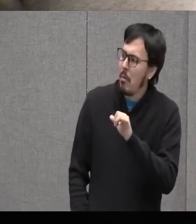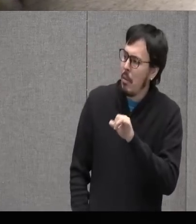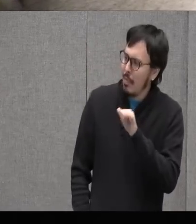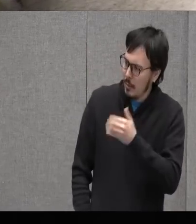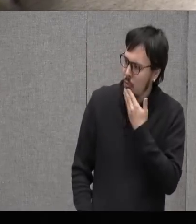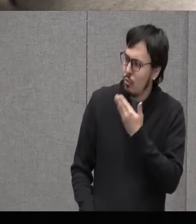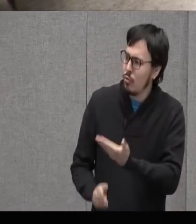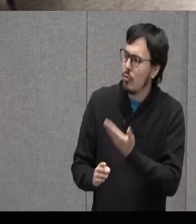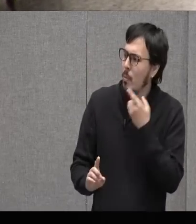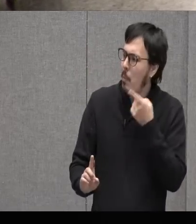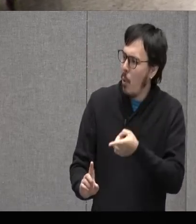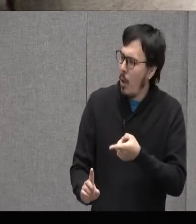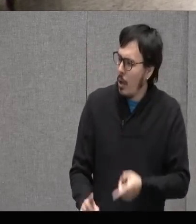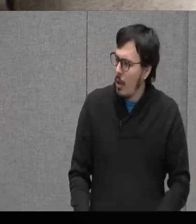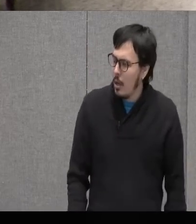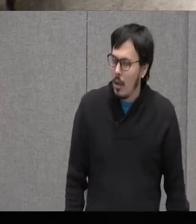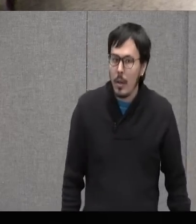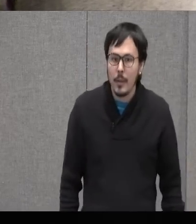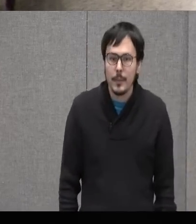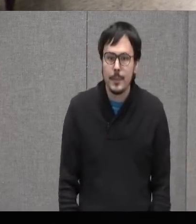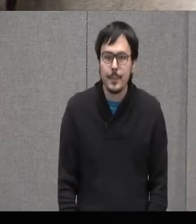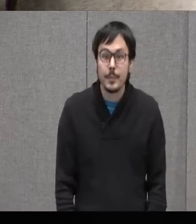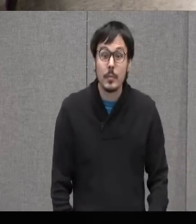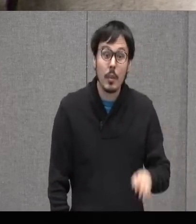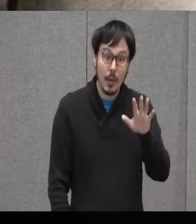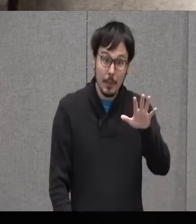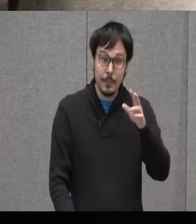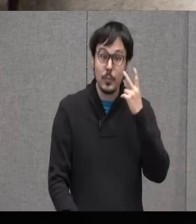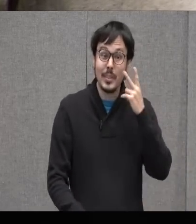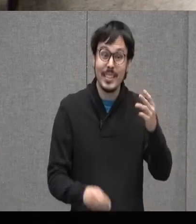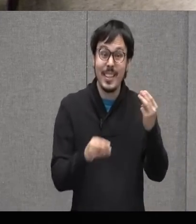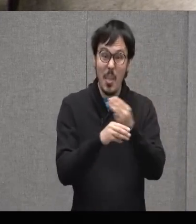Okay, you see this math problem here, 785 times five?